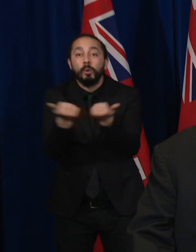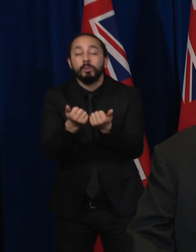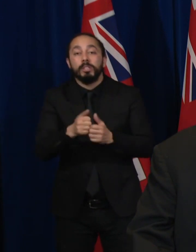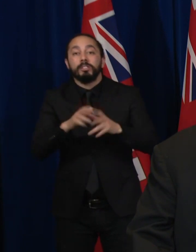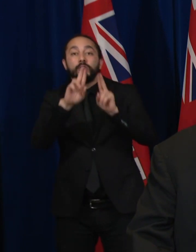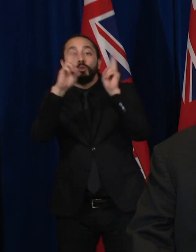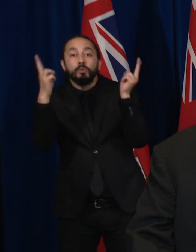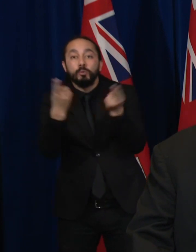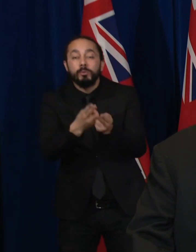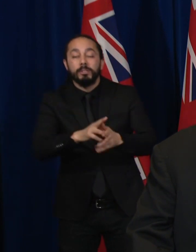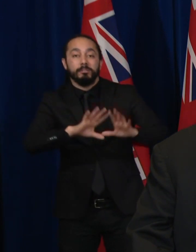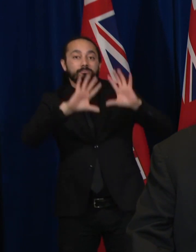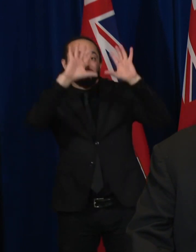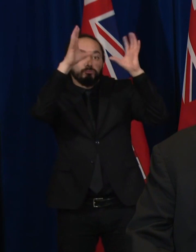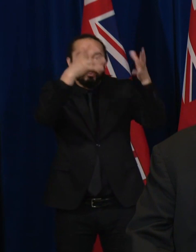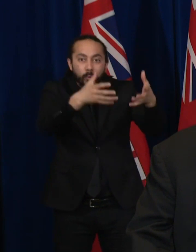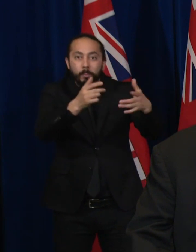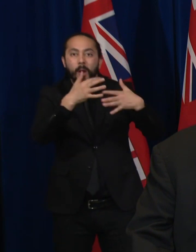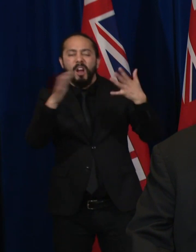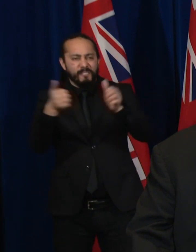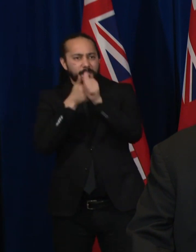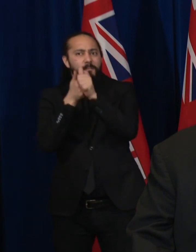There's never a